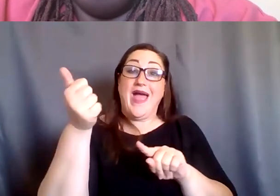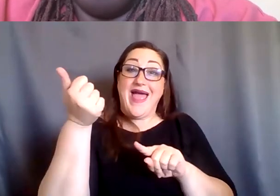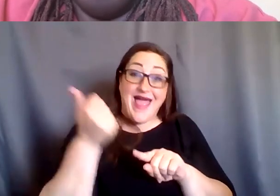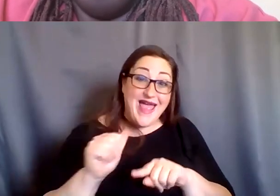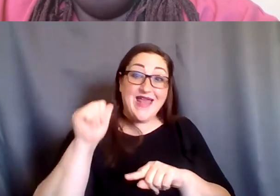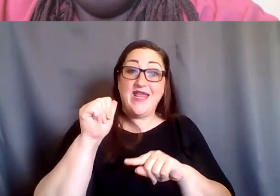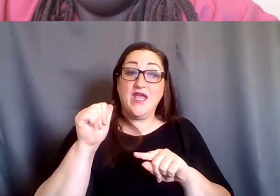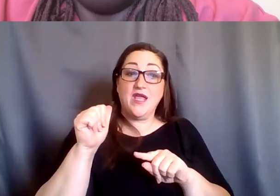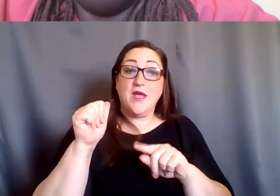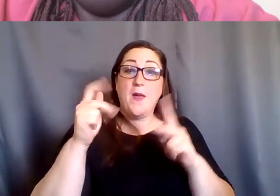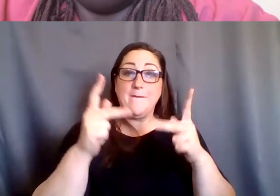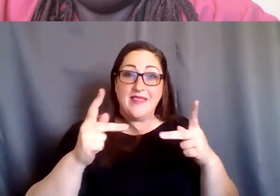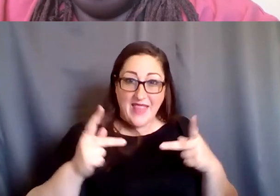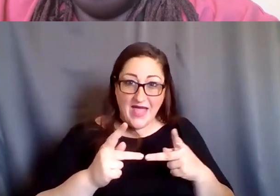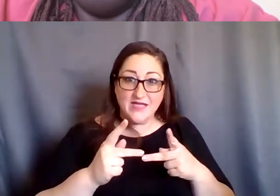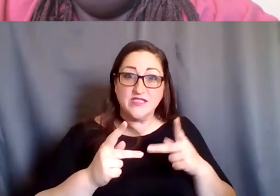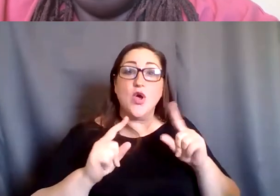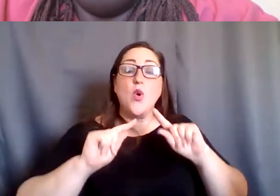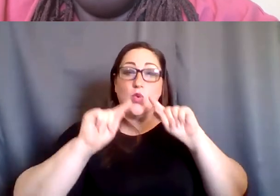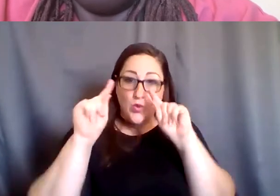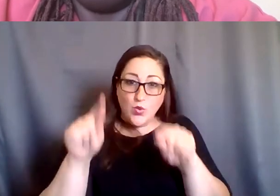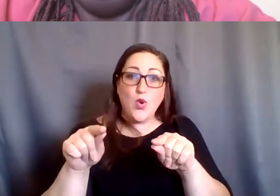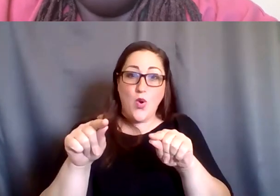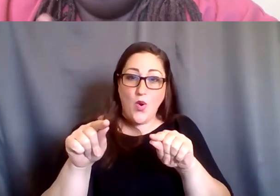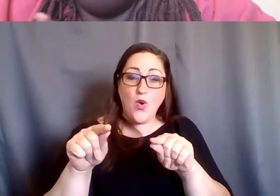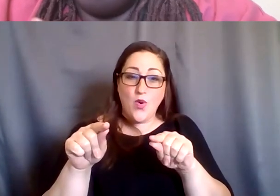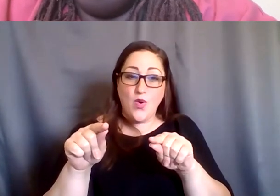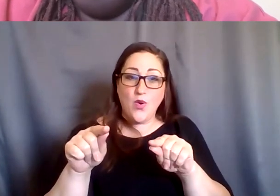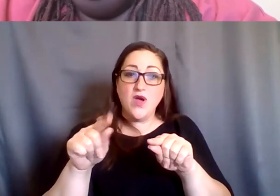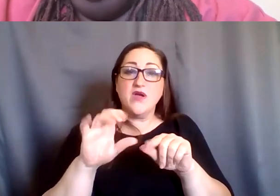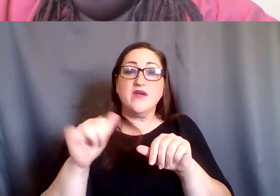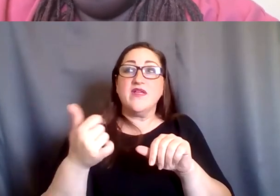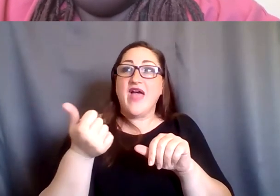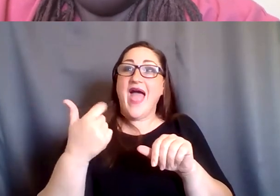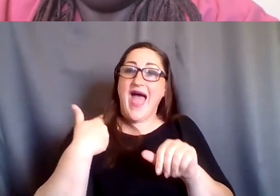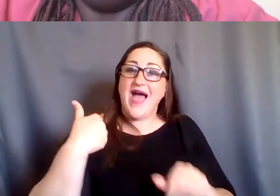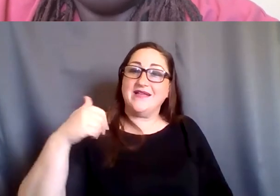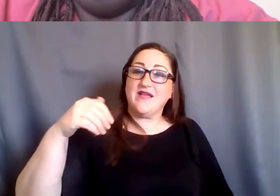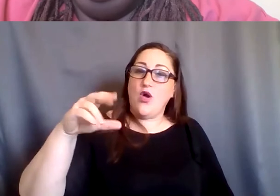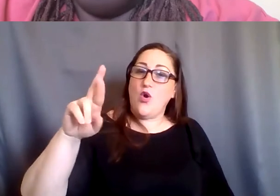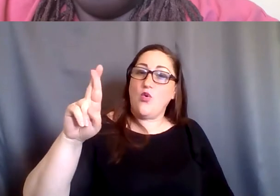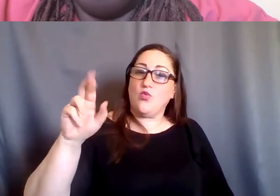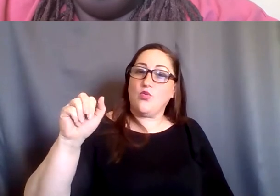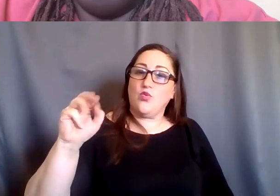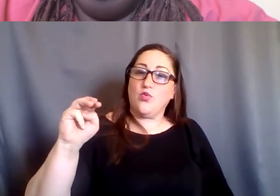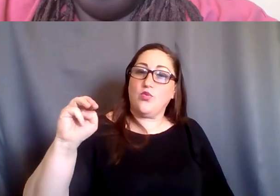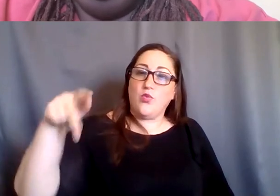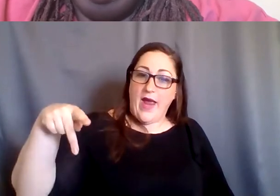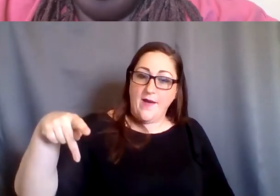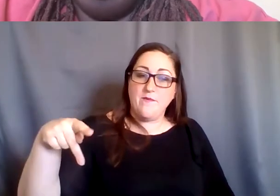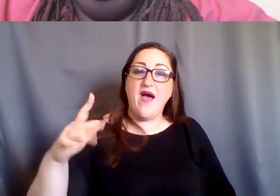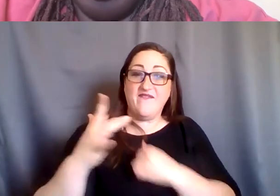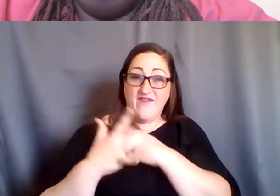Because if you’re taking it because it’s for those people over there, then that’s the exact attitude that we’re really trying to break down with you all and say,